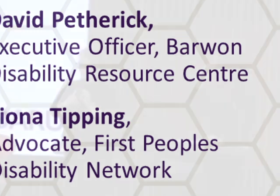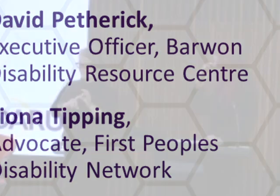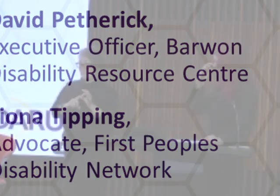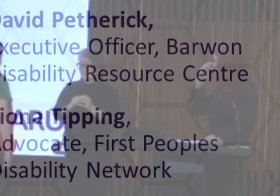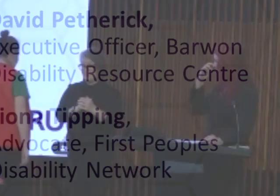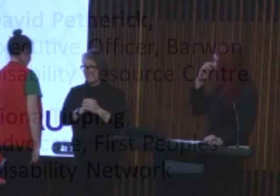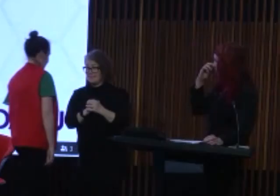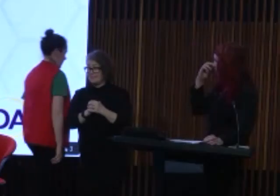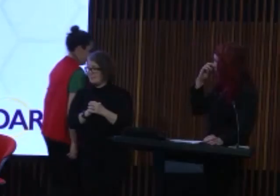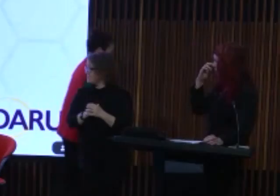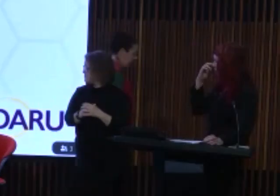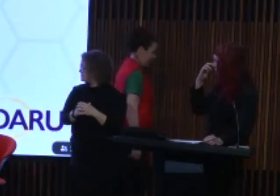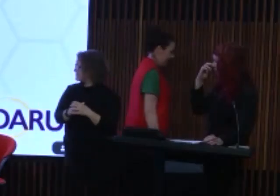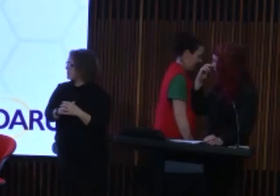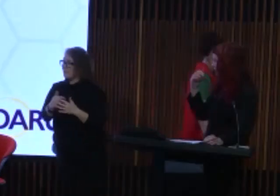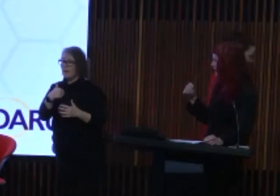I certainly know the group I was in.